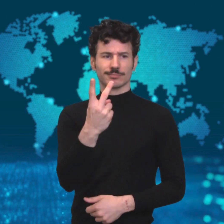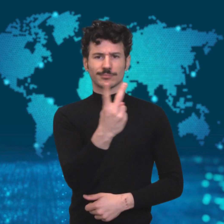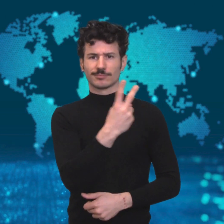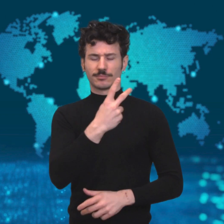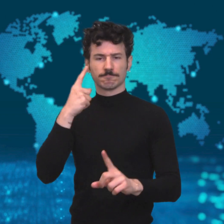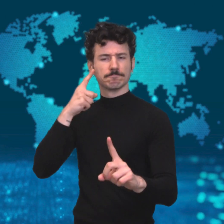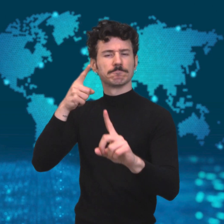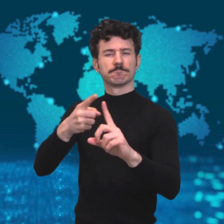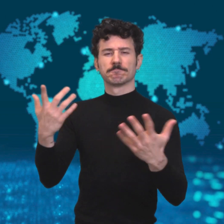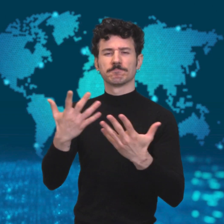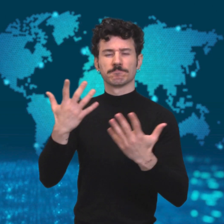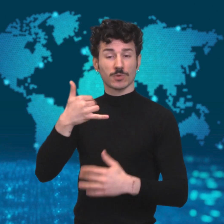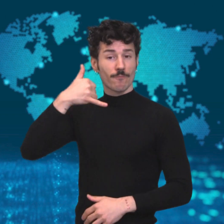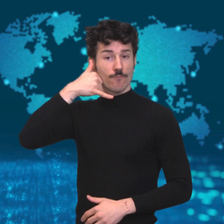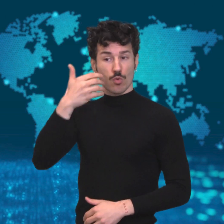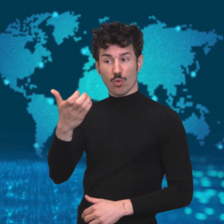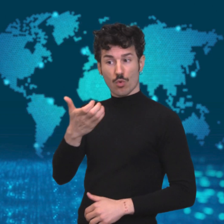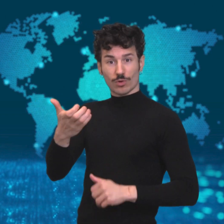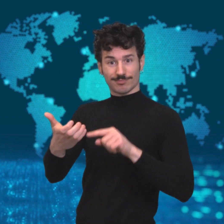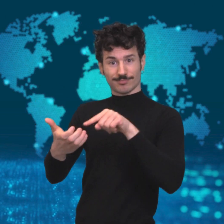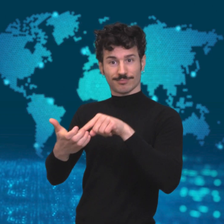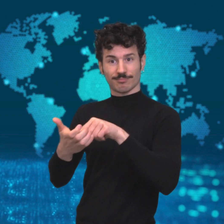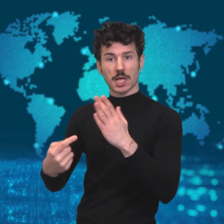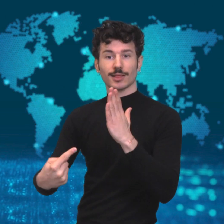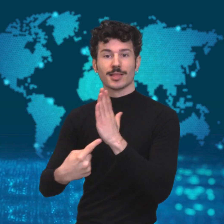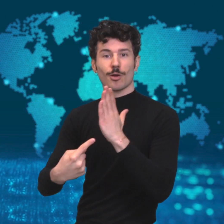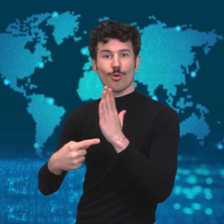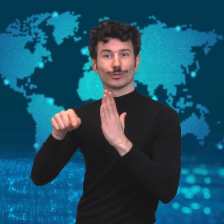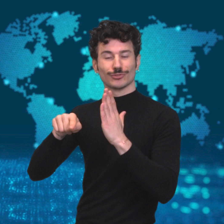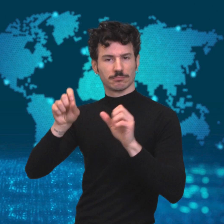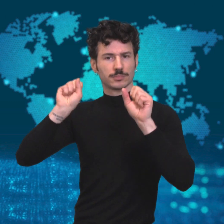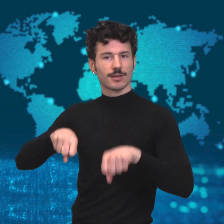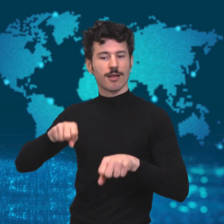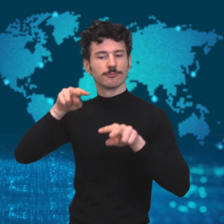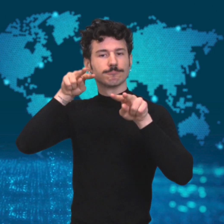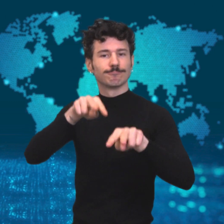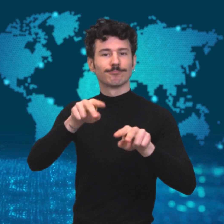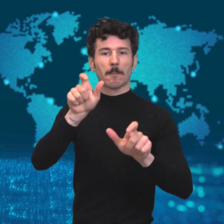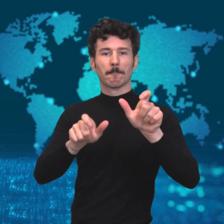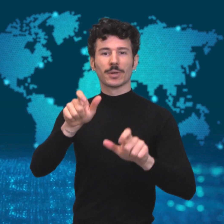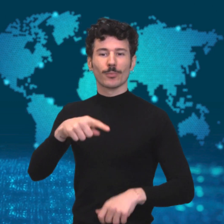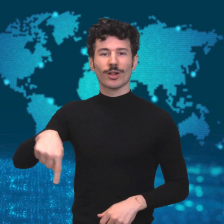smartphone technology, in partnership with Google and